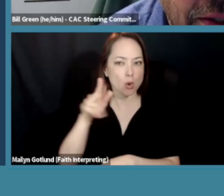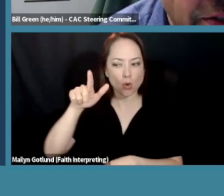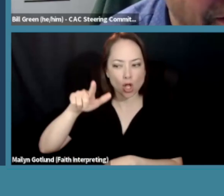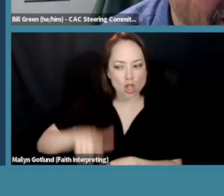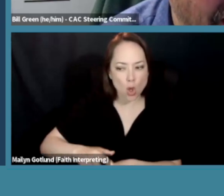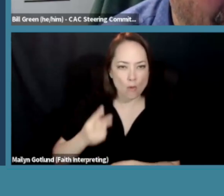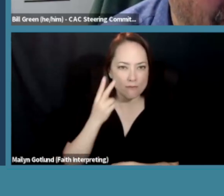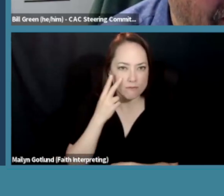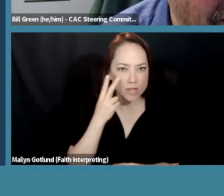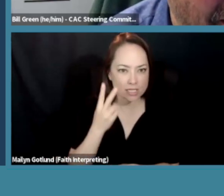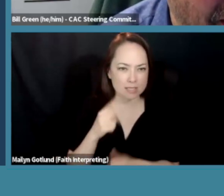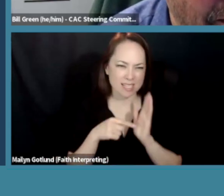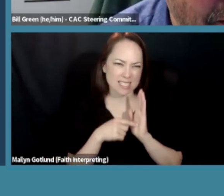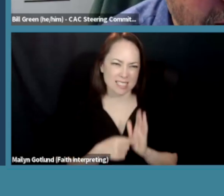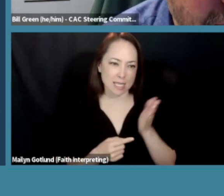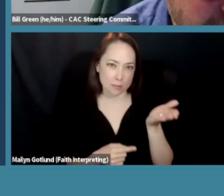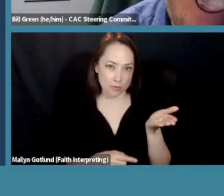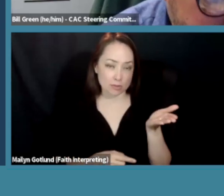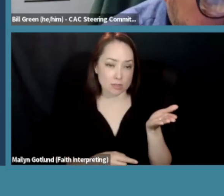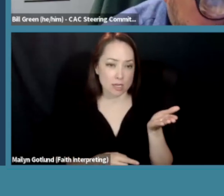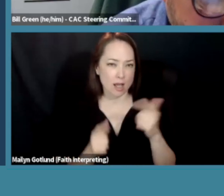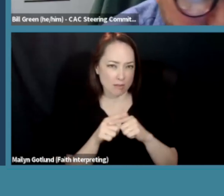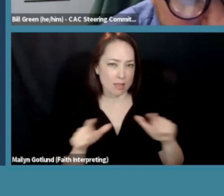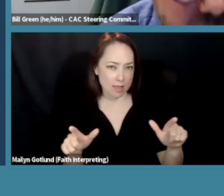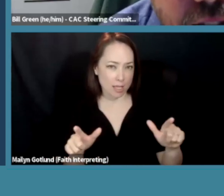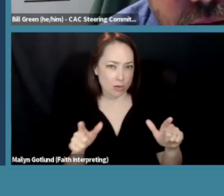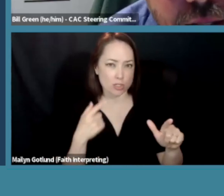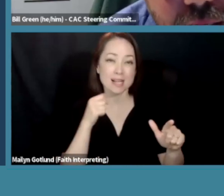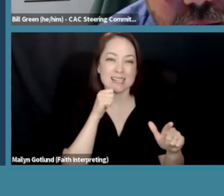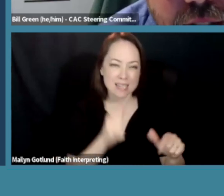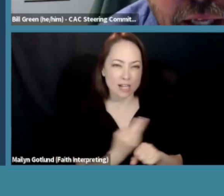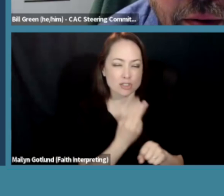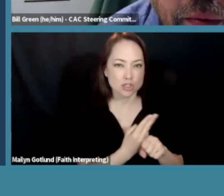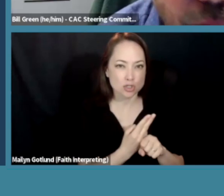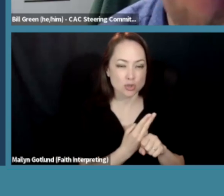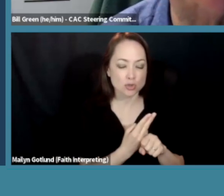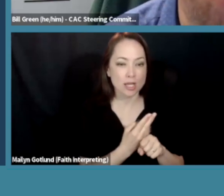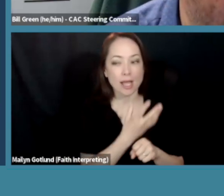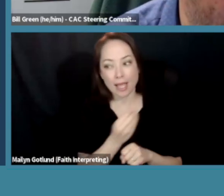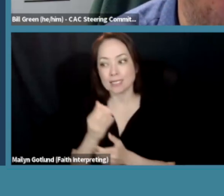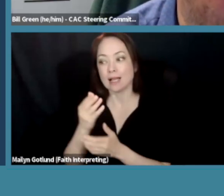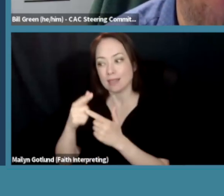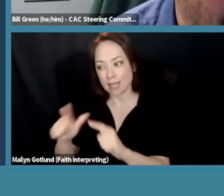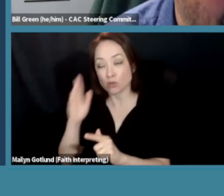I'm going to show some examples of some of the languages that we would not use and some of the language that we would use. I'll turn to that.